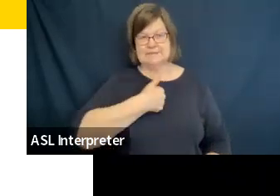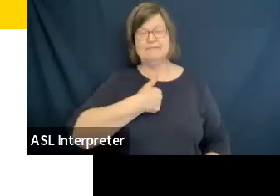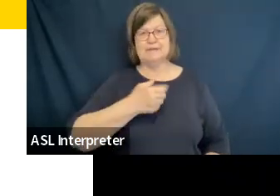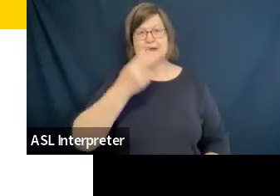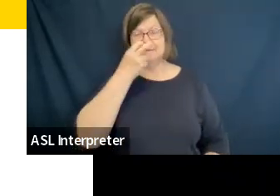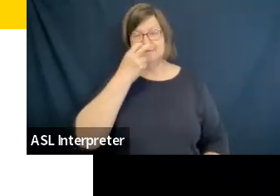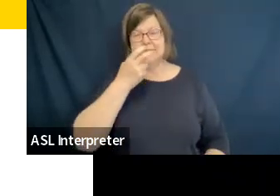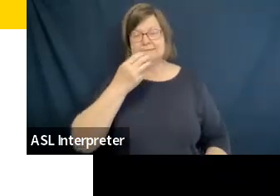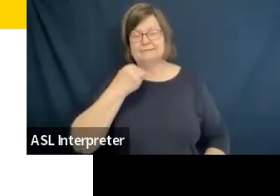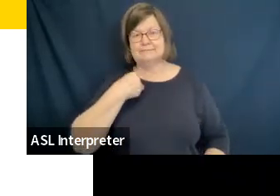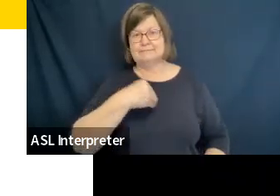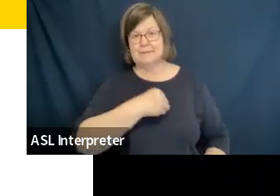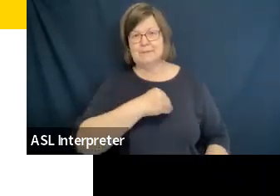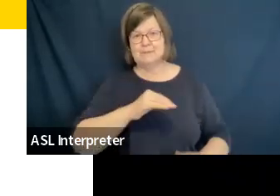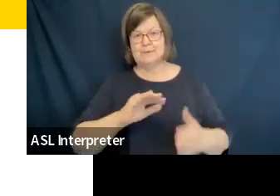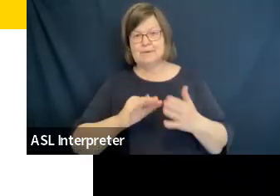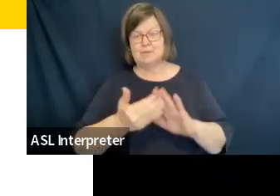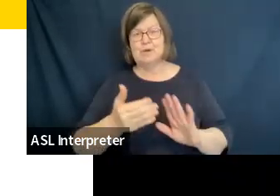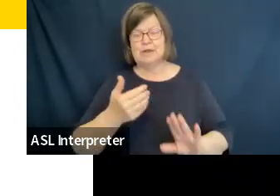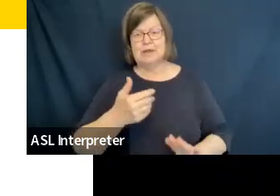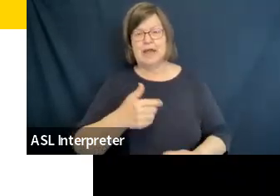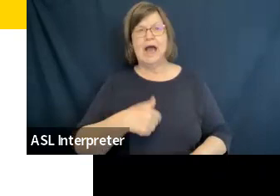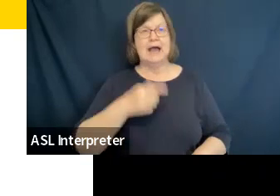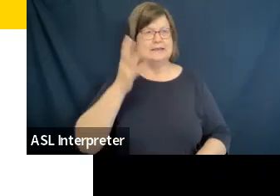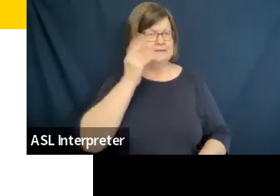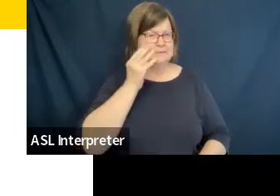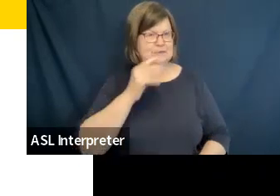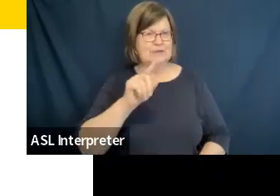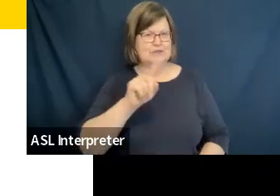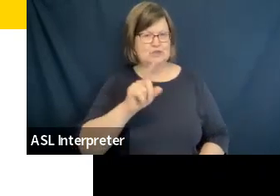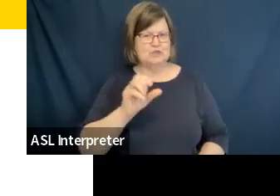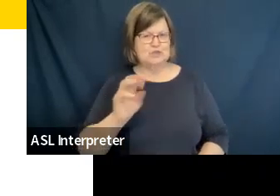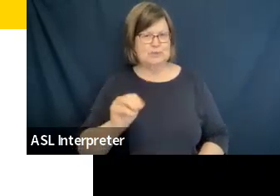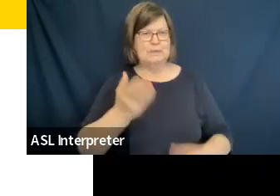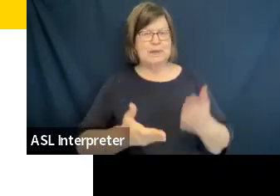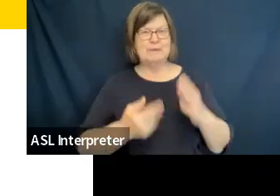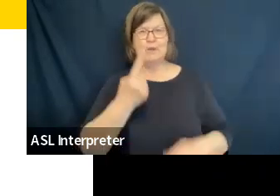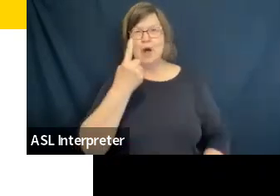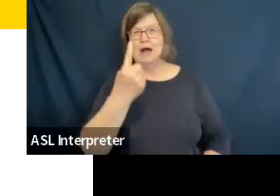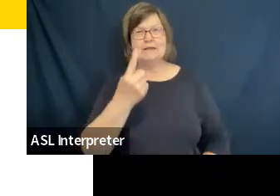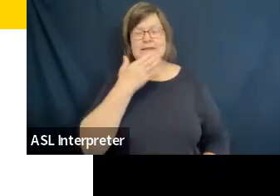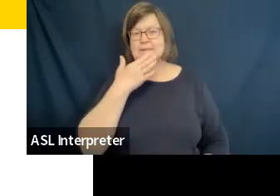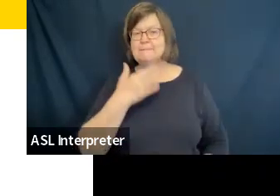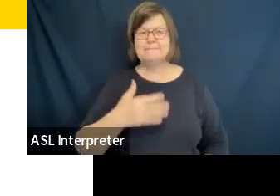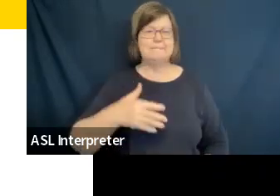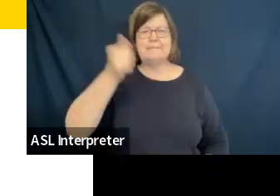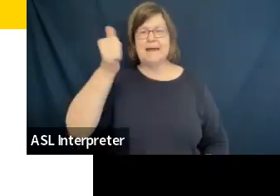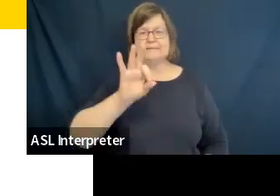I've experienced and heard that Zoom is probably one of the best platforms.